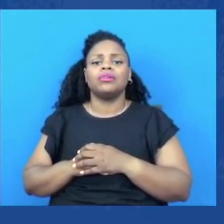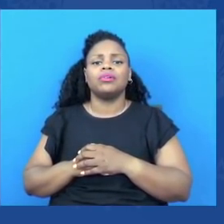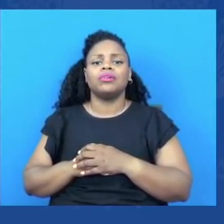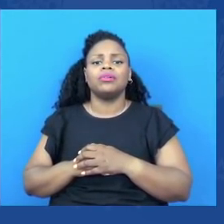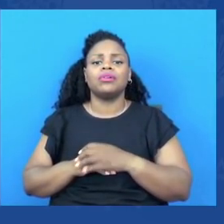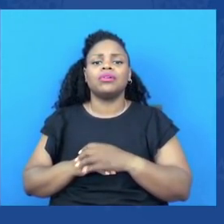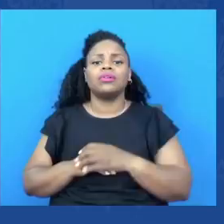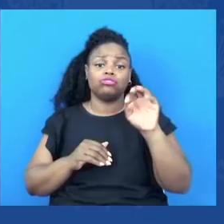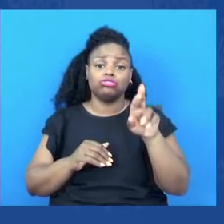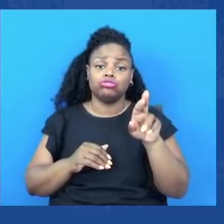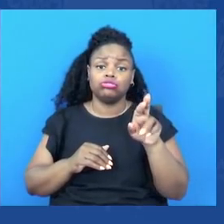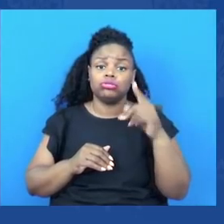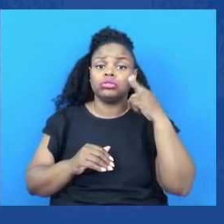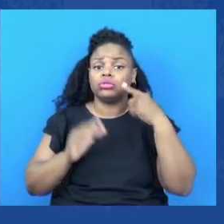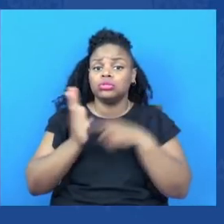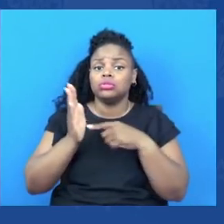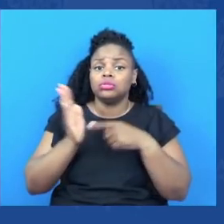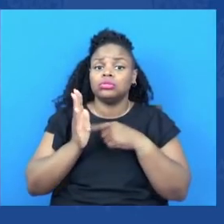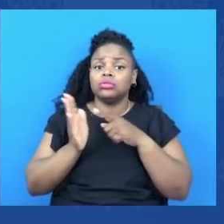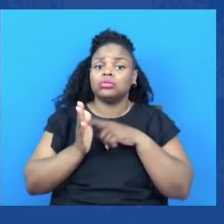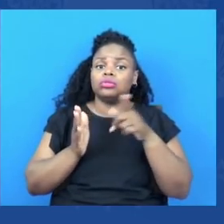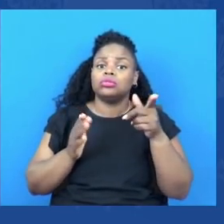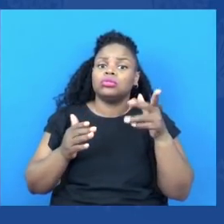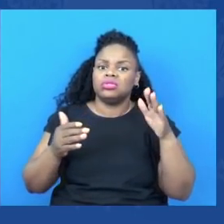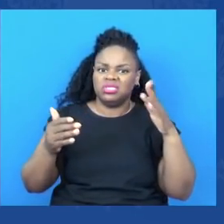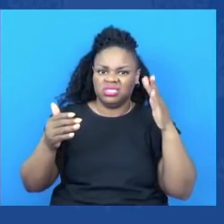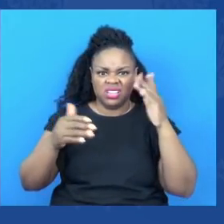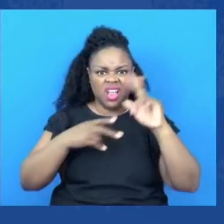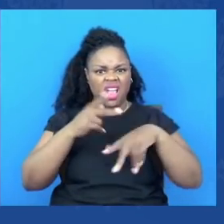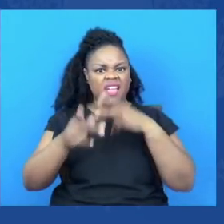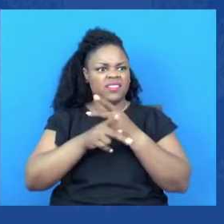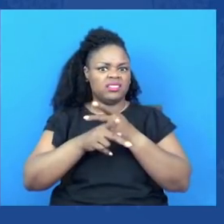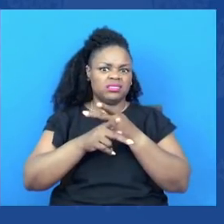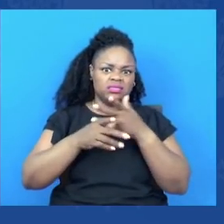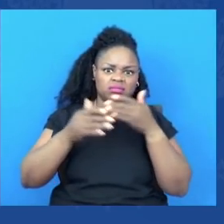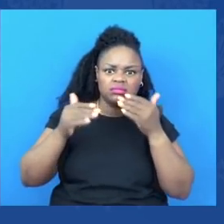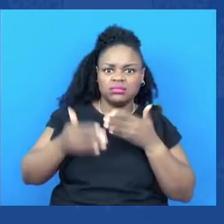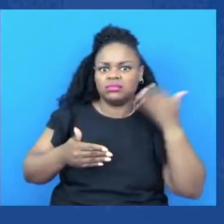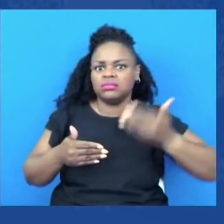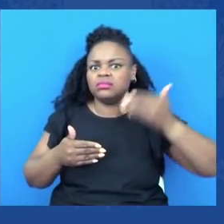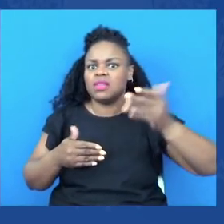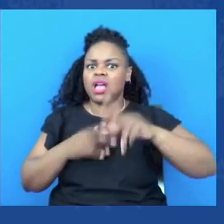Twenty thousand dollars a month. People who need that drug pay an average of $1,300